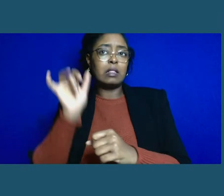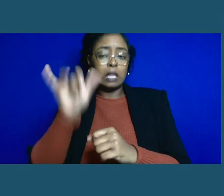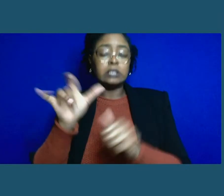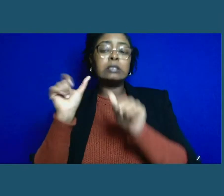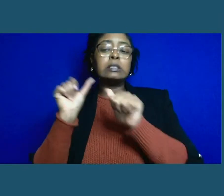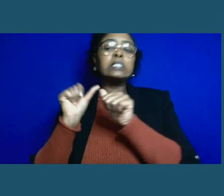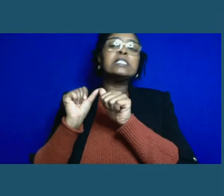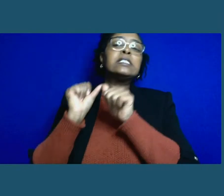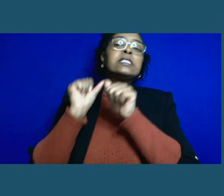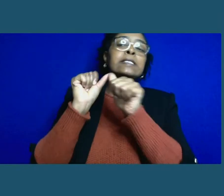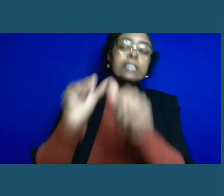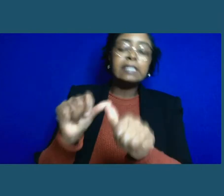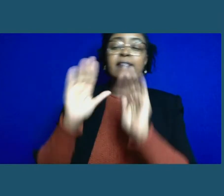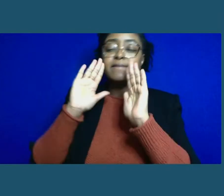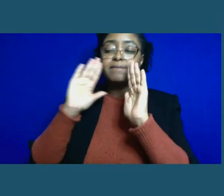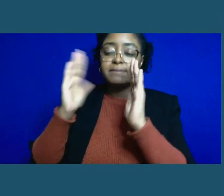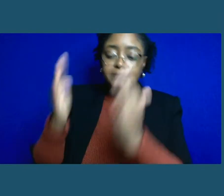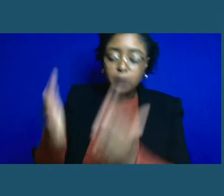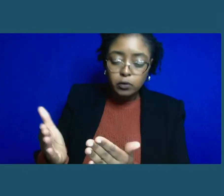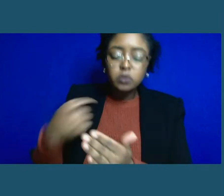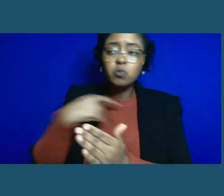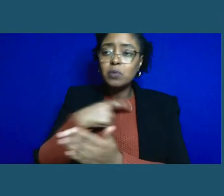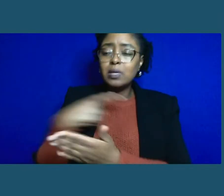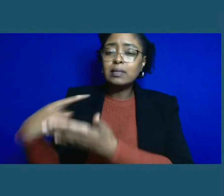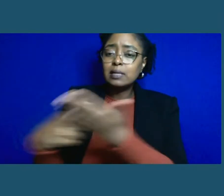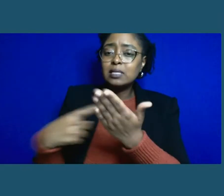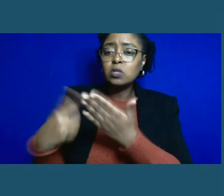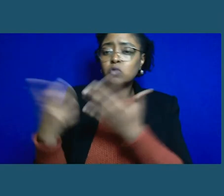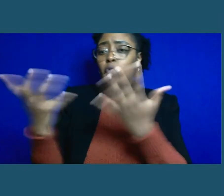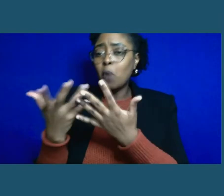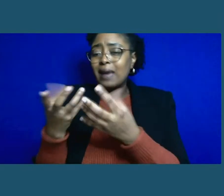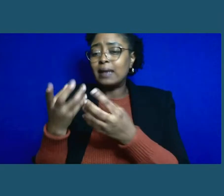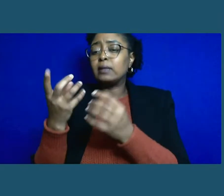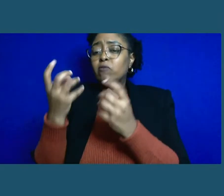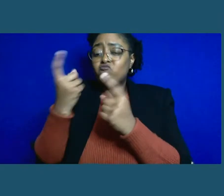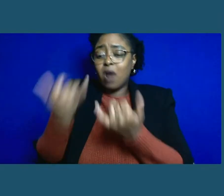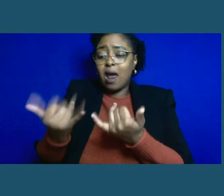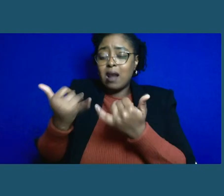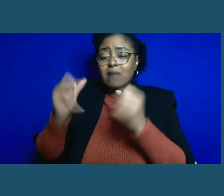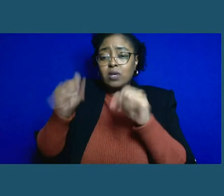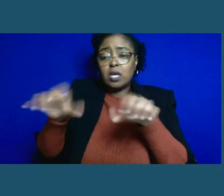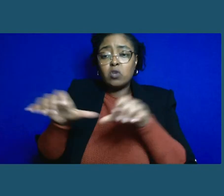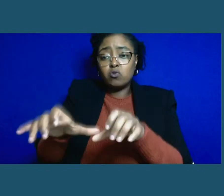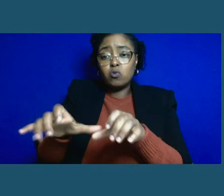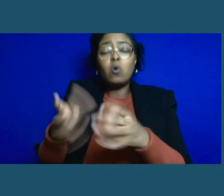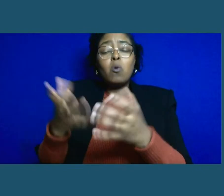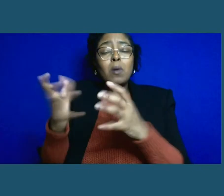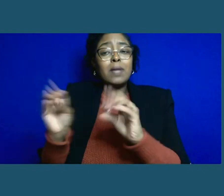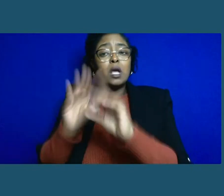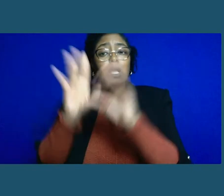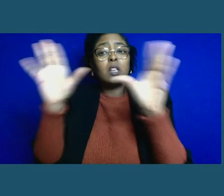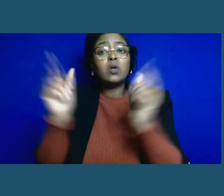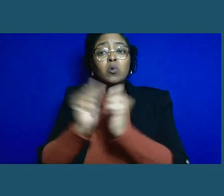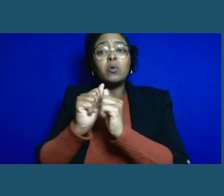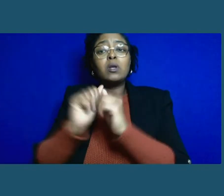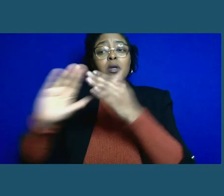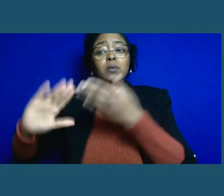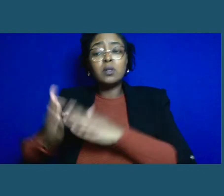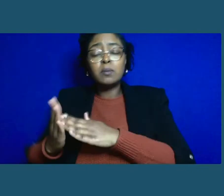and security. Um I feel like that's been a consistent Focus and we talked about what are the